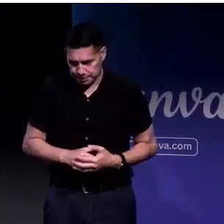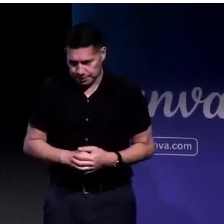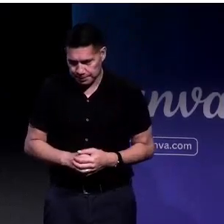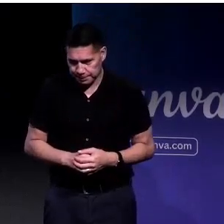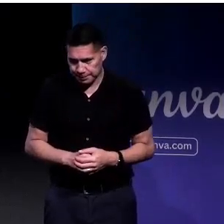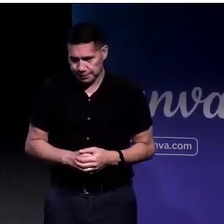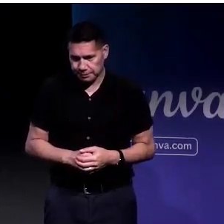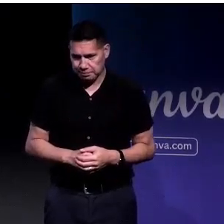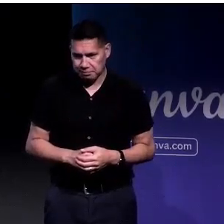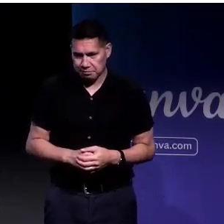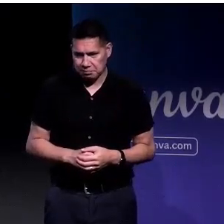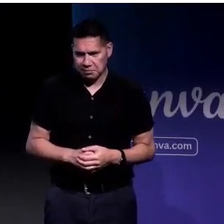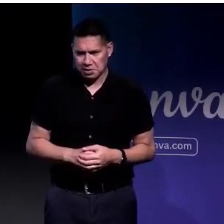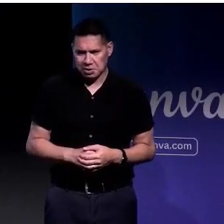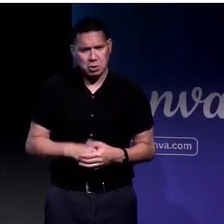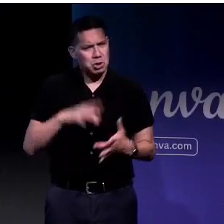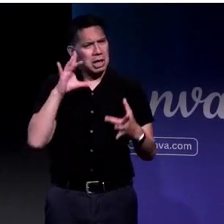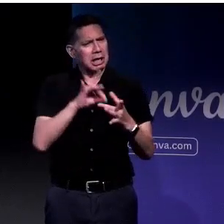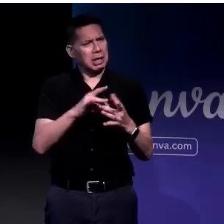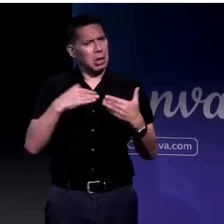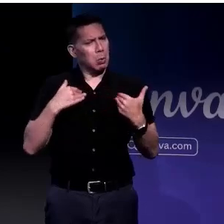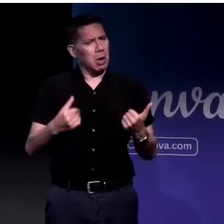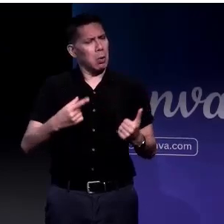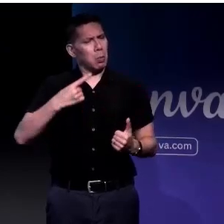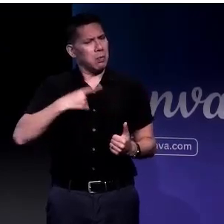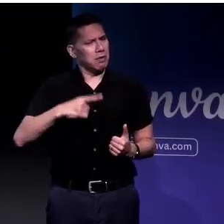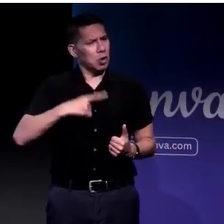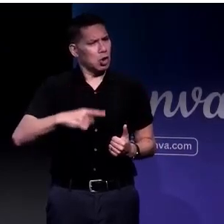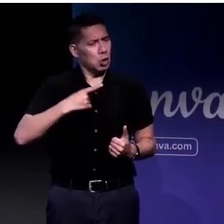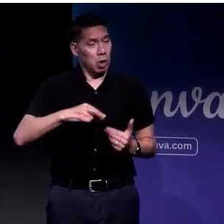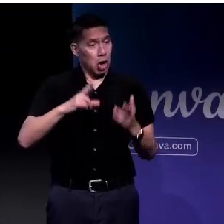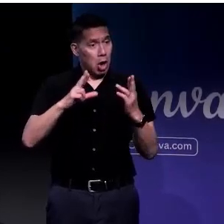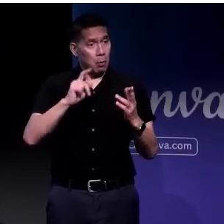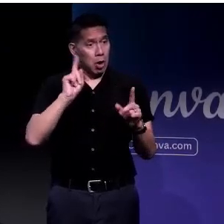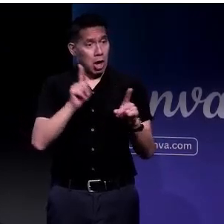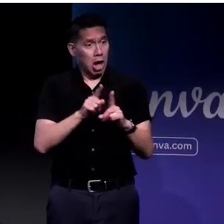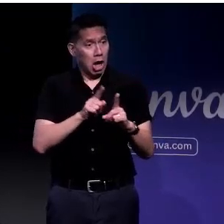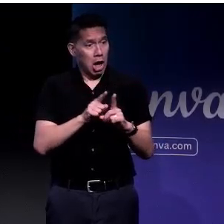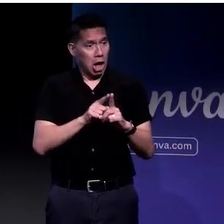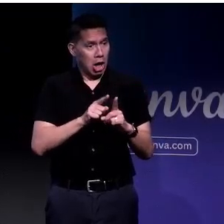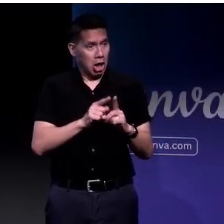So what is the point of ConnectWell? So we're hoping that it's going to bridge a gap in service delivery.